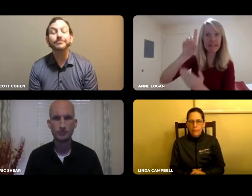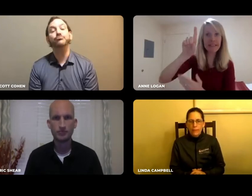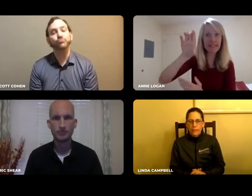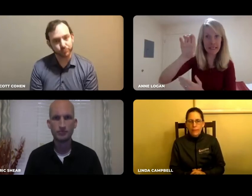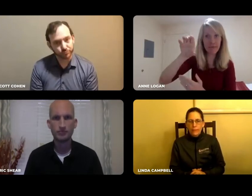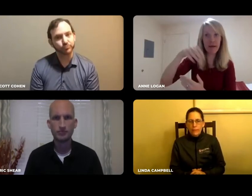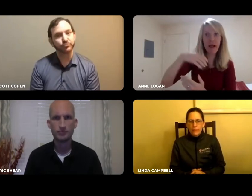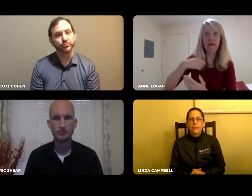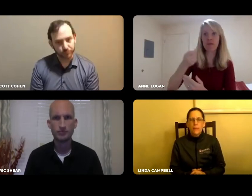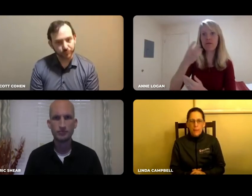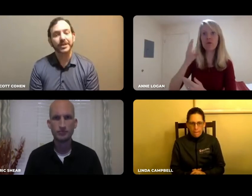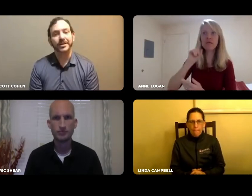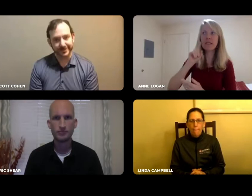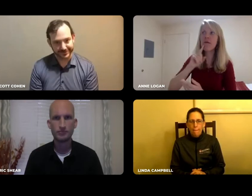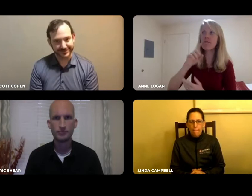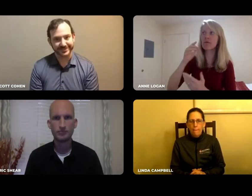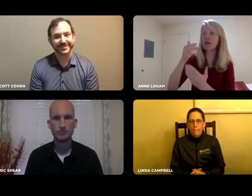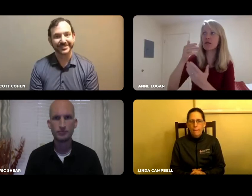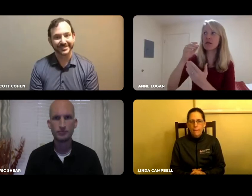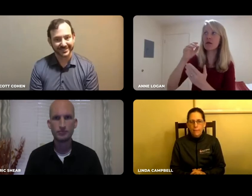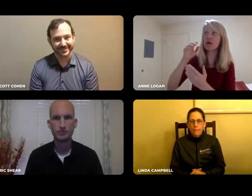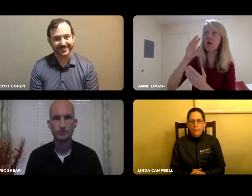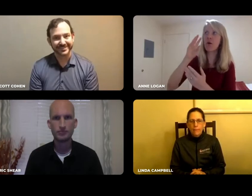There are a few deaf people who have breweries --